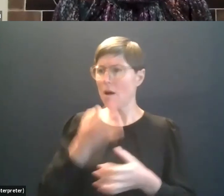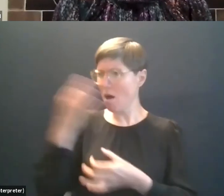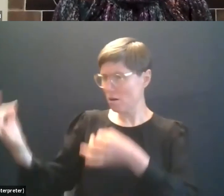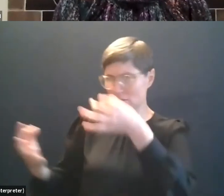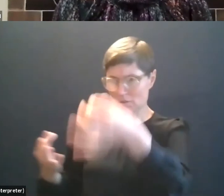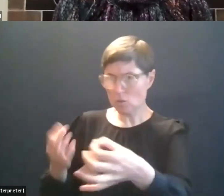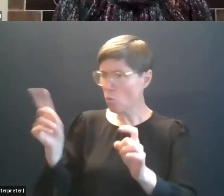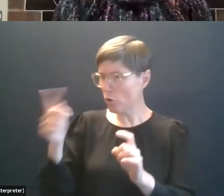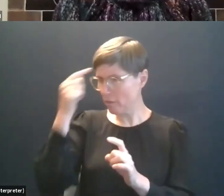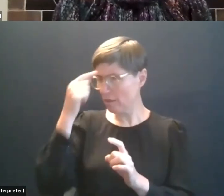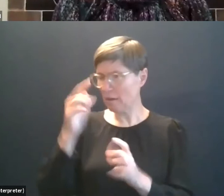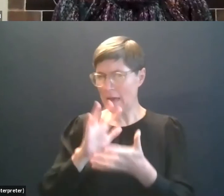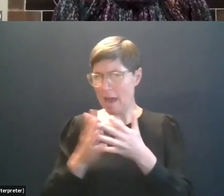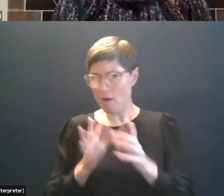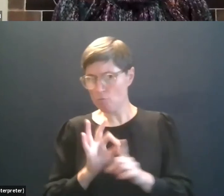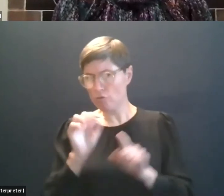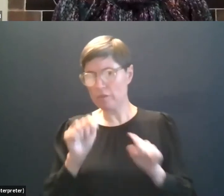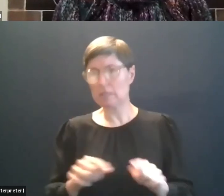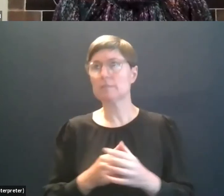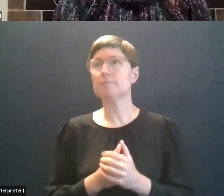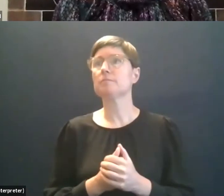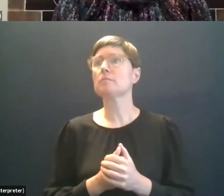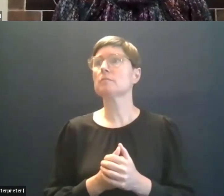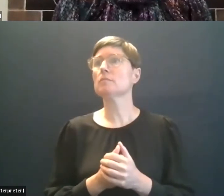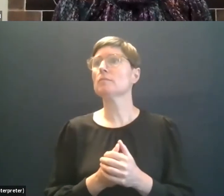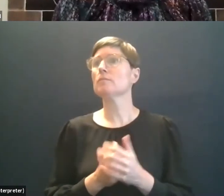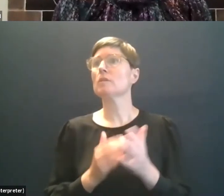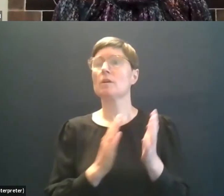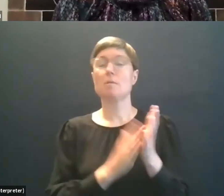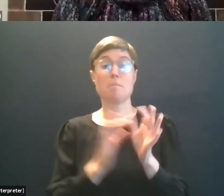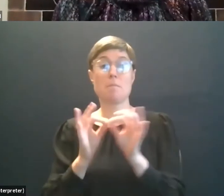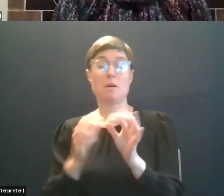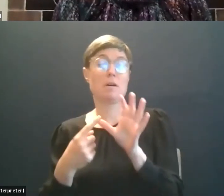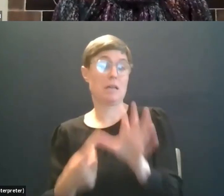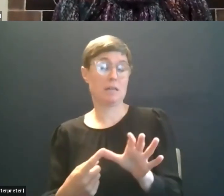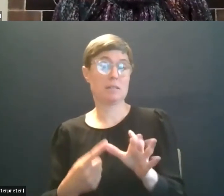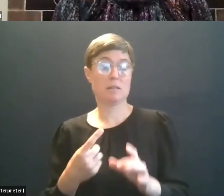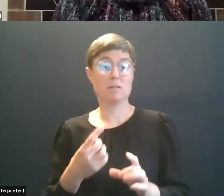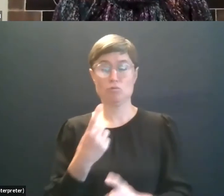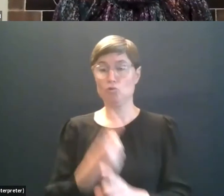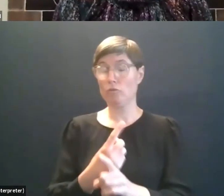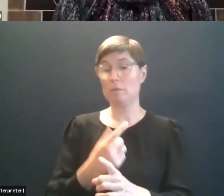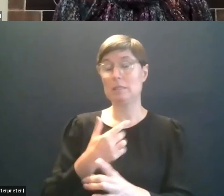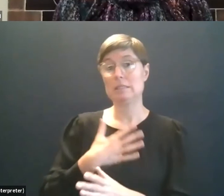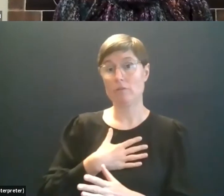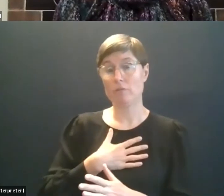First of all to start off at a personal level, I think the bushfires and